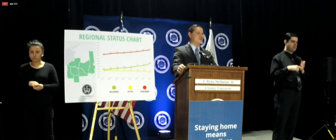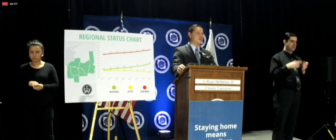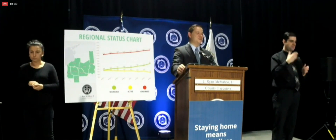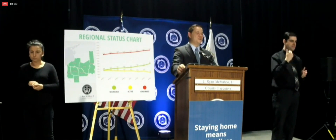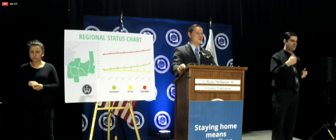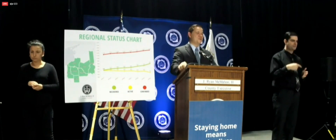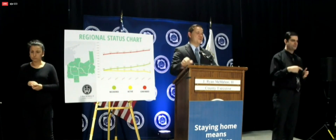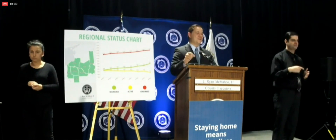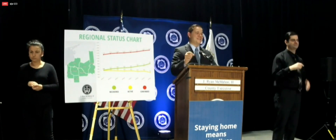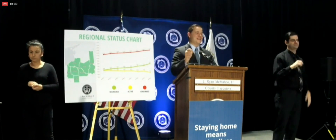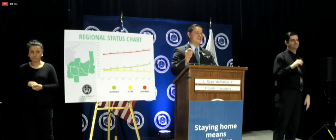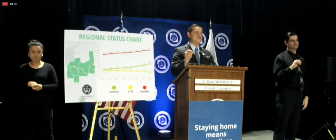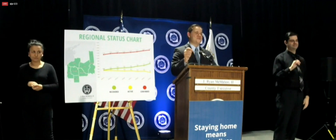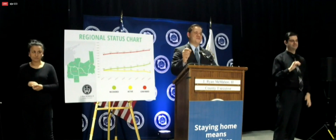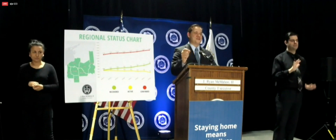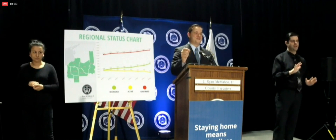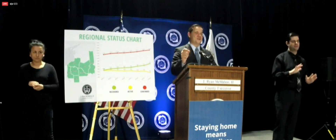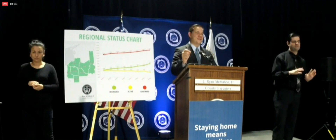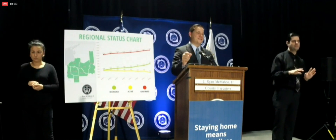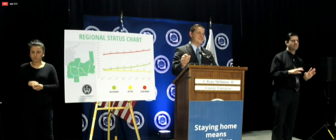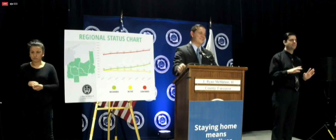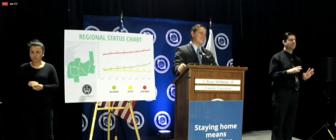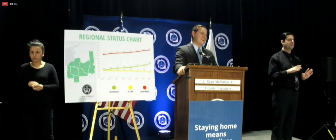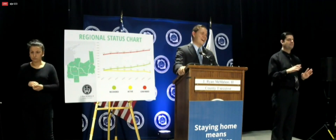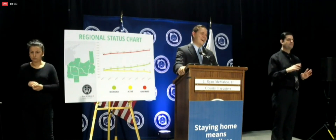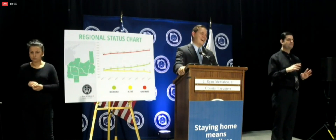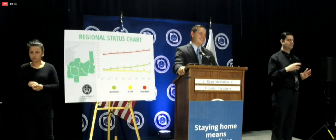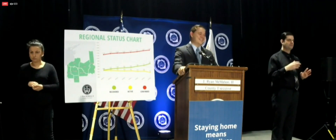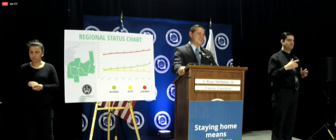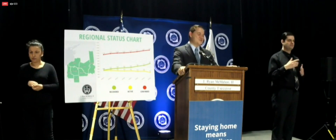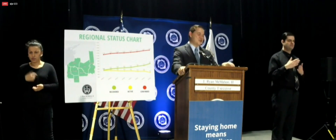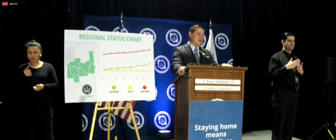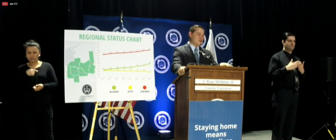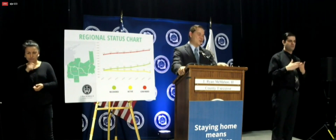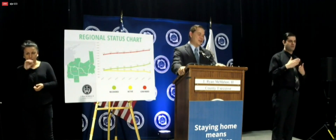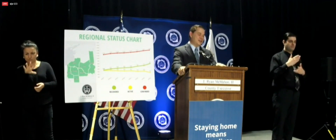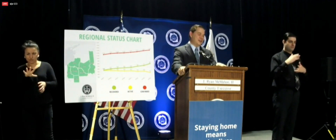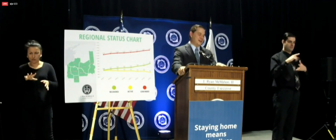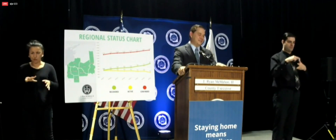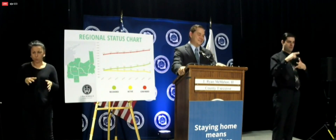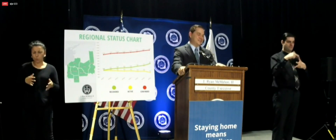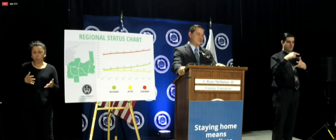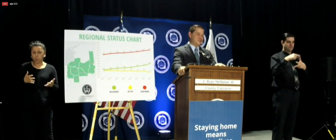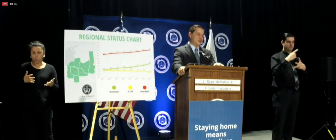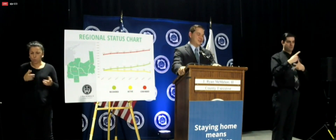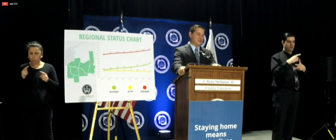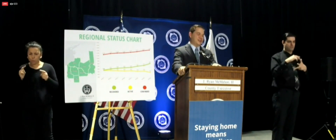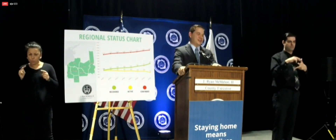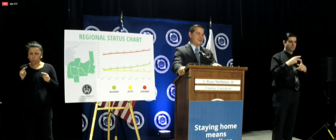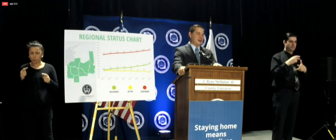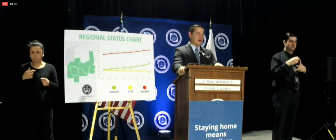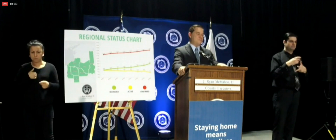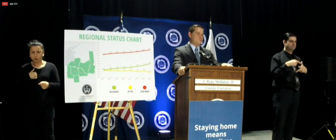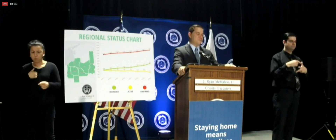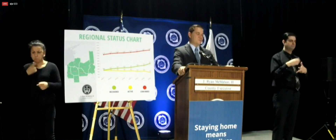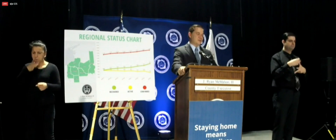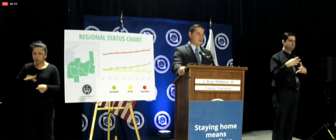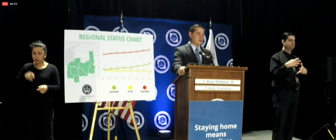AT IT TODAY. YOU DON'T WANT TO GET TOO FAR AHEAD OF PHASE ONE BUT YOU WANT ME TO TELL YOU WHAT PHASE ONE